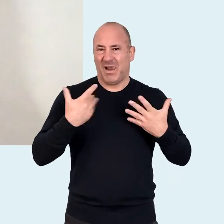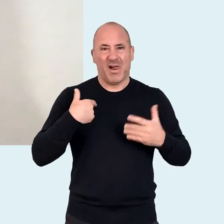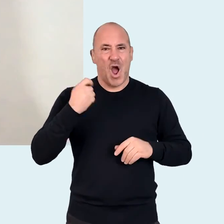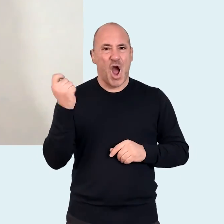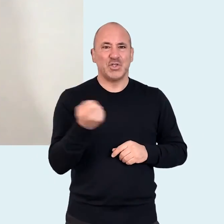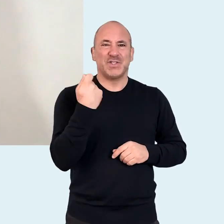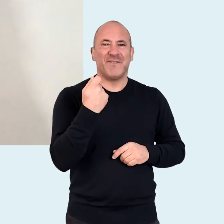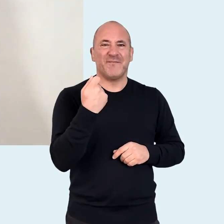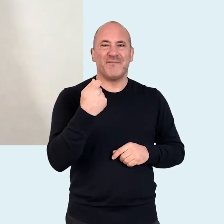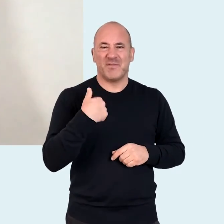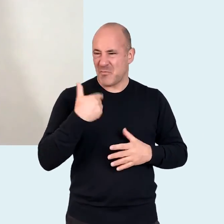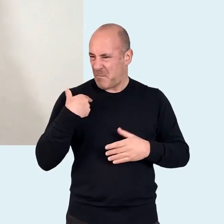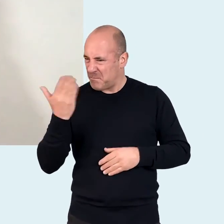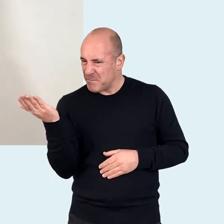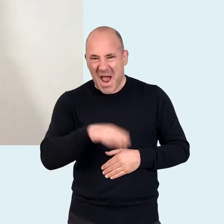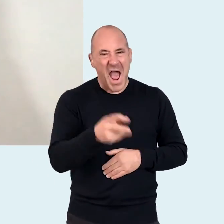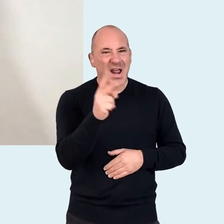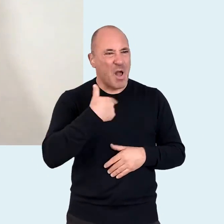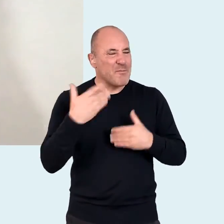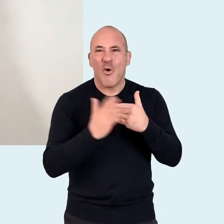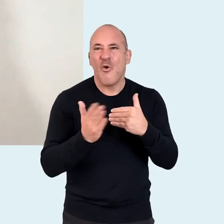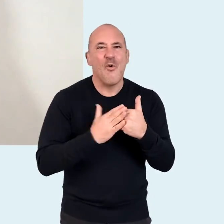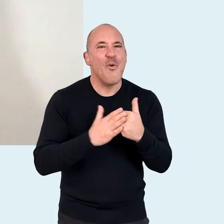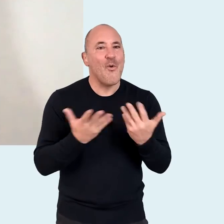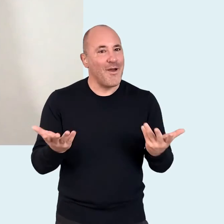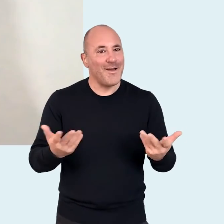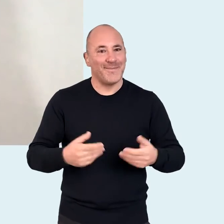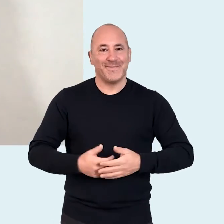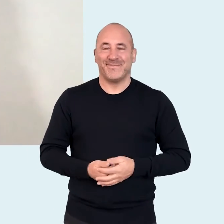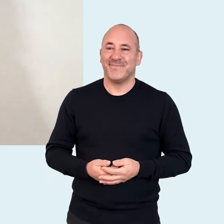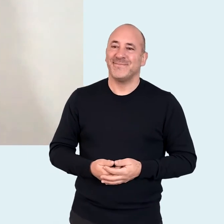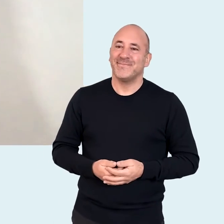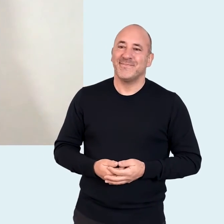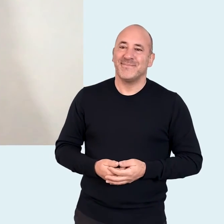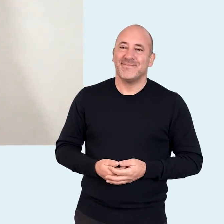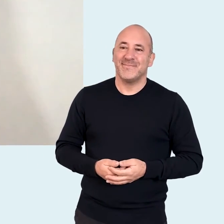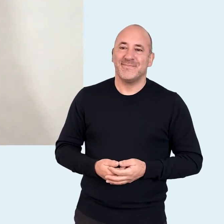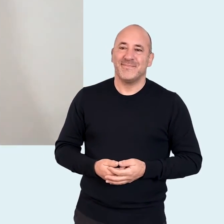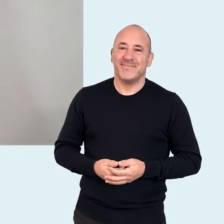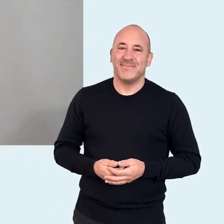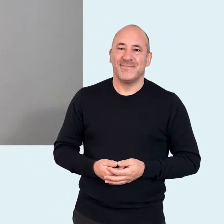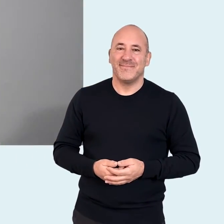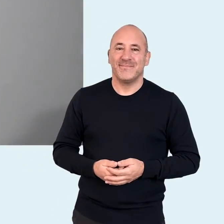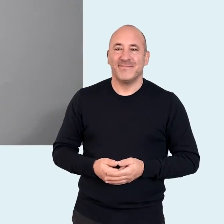and that gives them a self of achievement and makes them want to come back and do more.